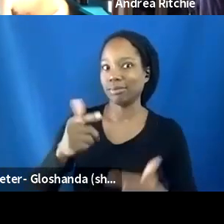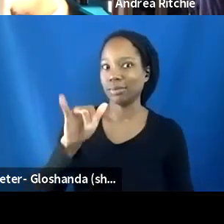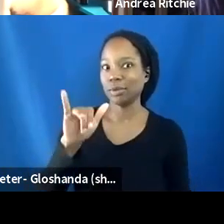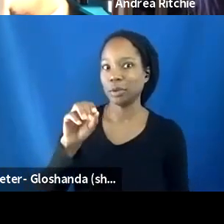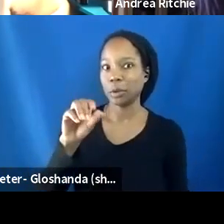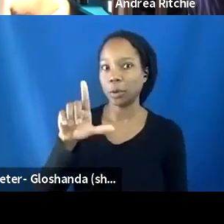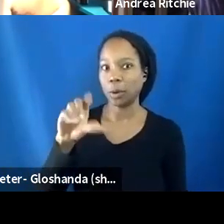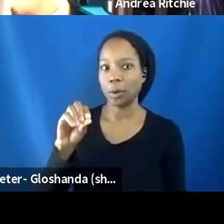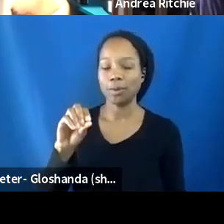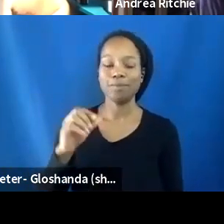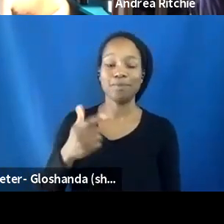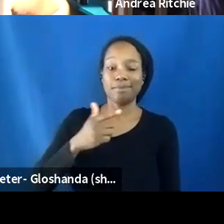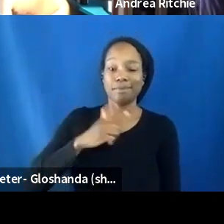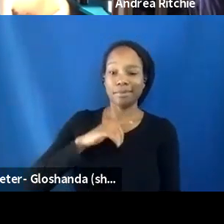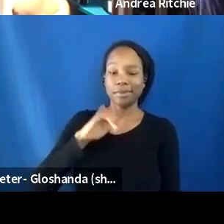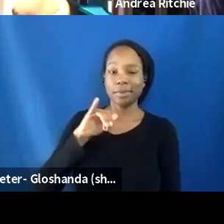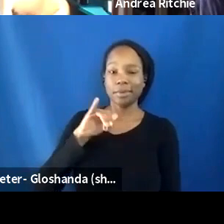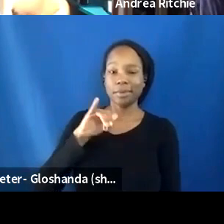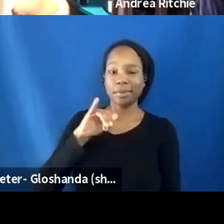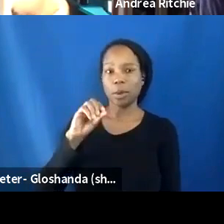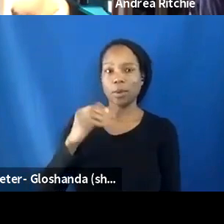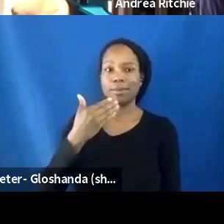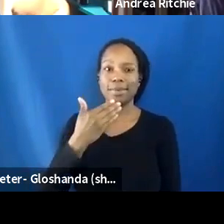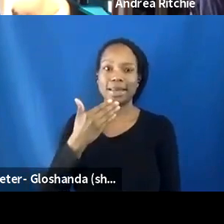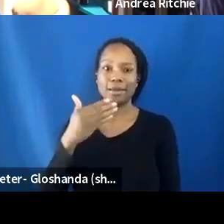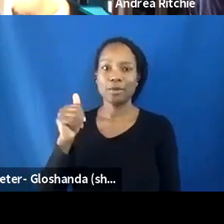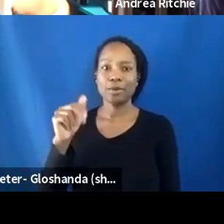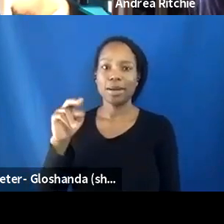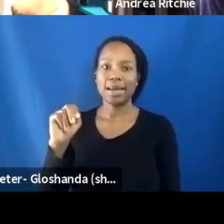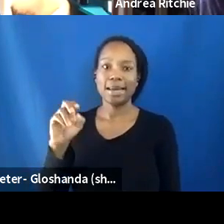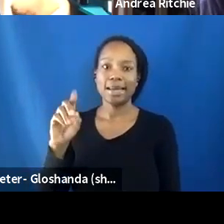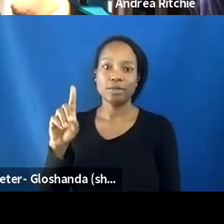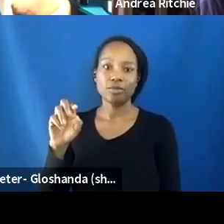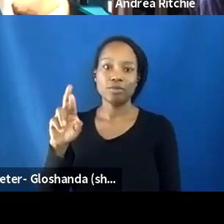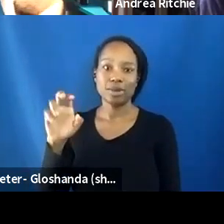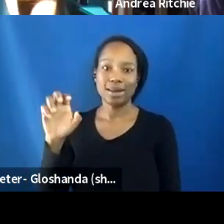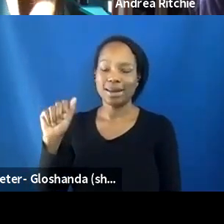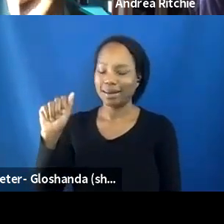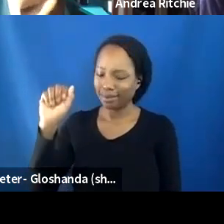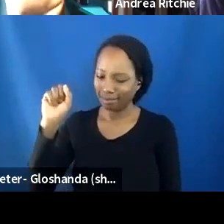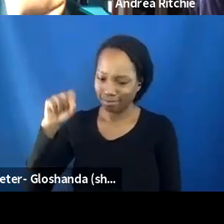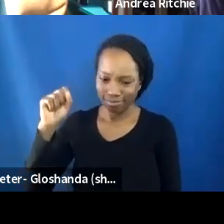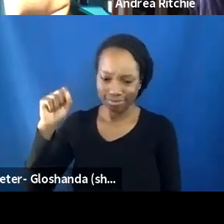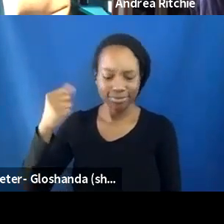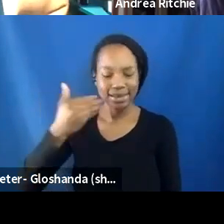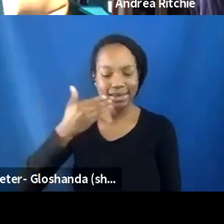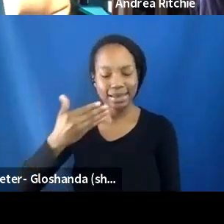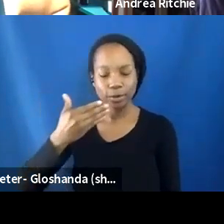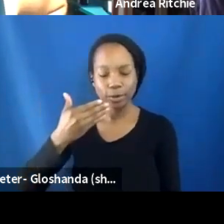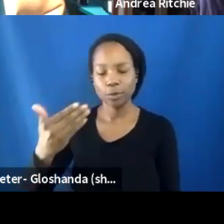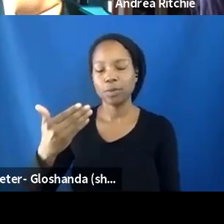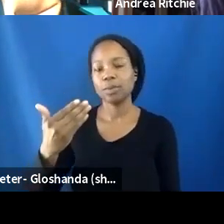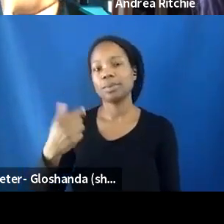Thank you so much, Andrea, just, yes, thank you. One piece I wanna echo that I have been